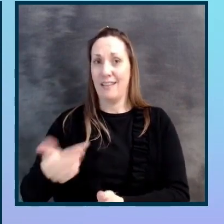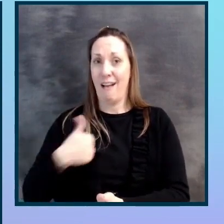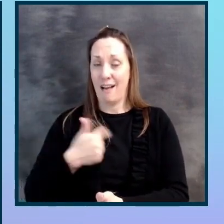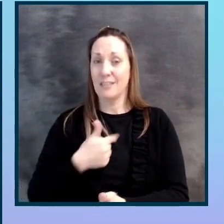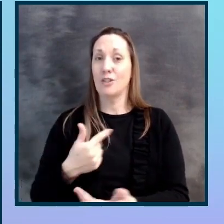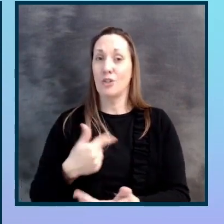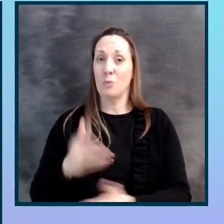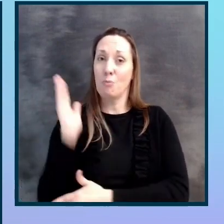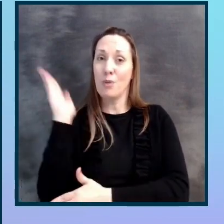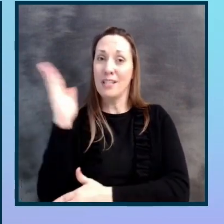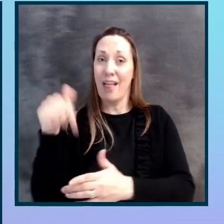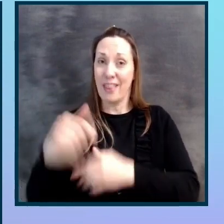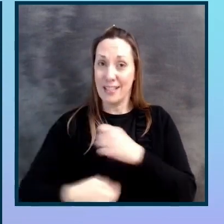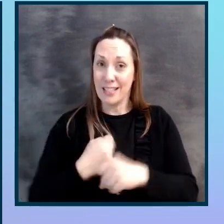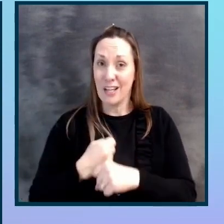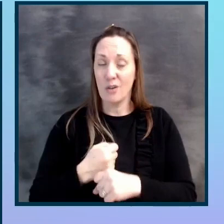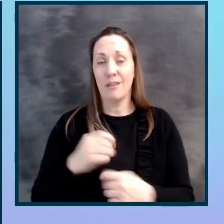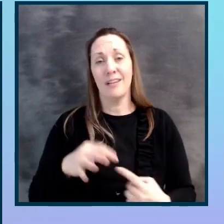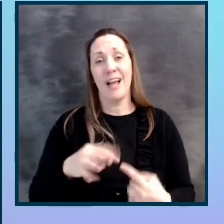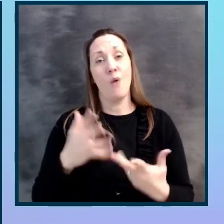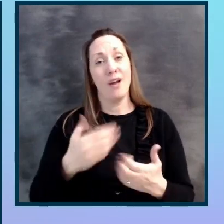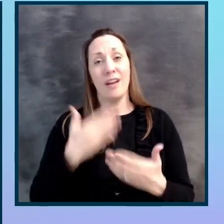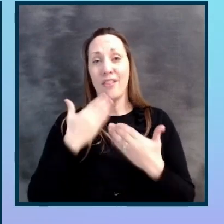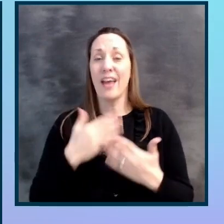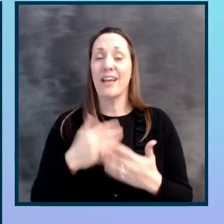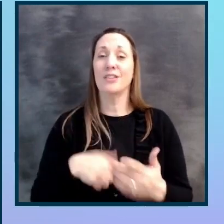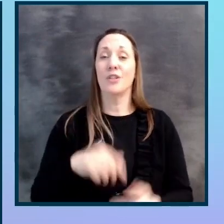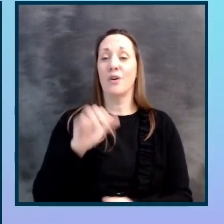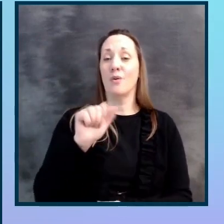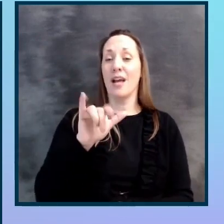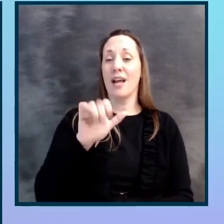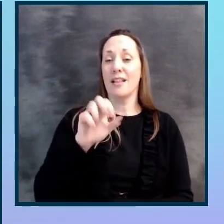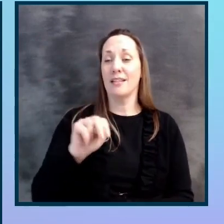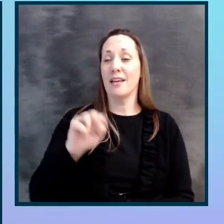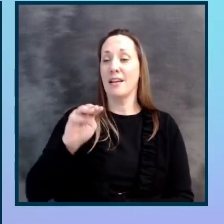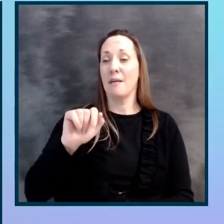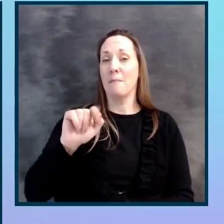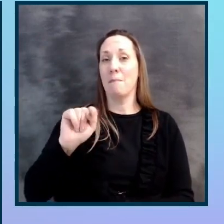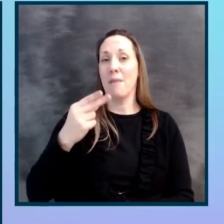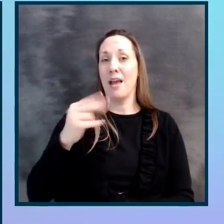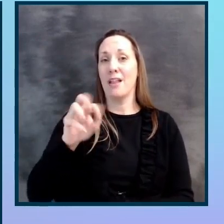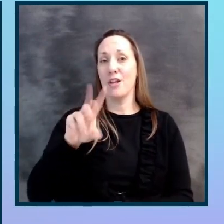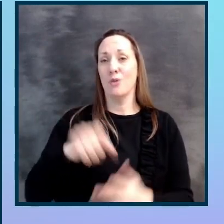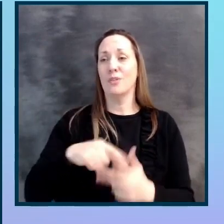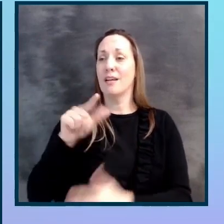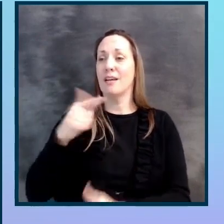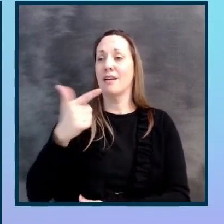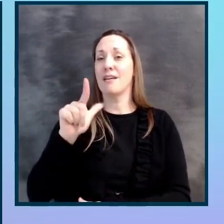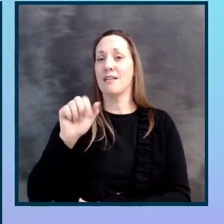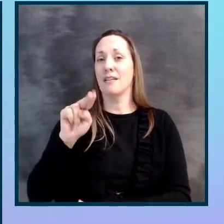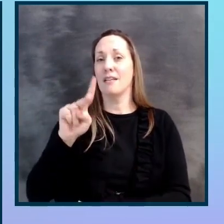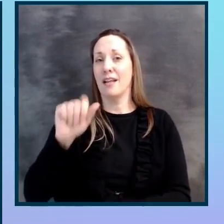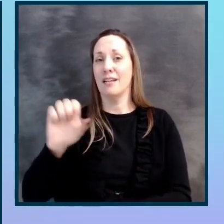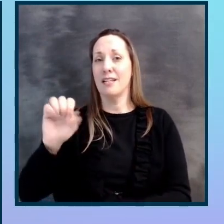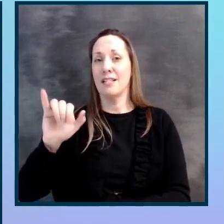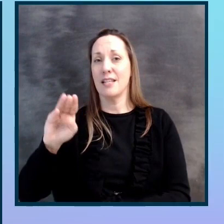and I especially want to thank, special call out to Allison Matthews, Glenda Sims, and Josh Patrick of Deque